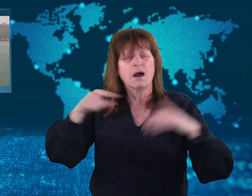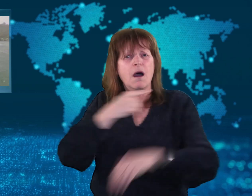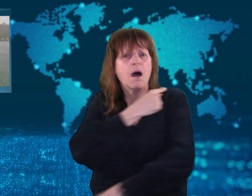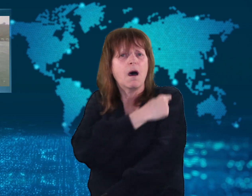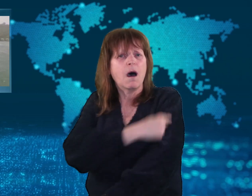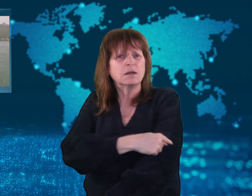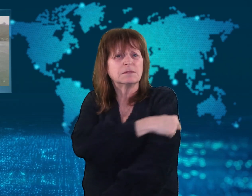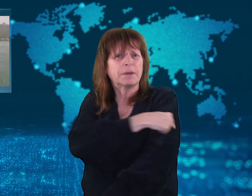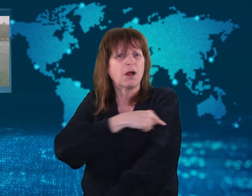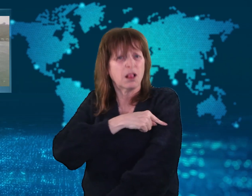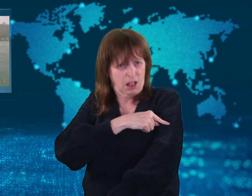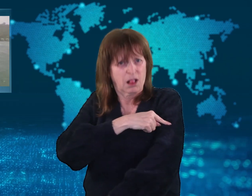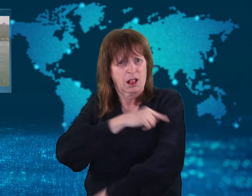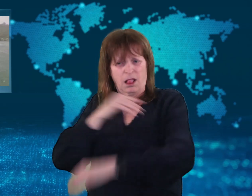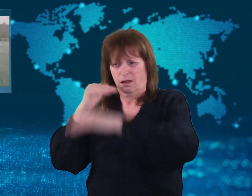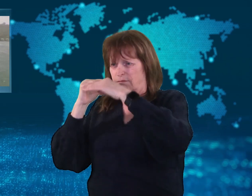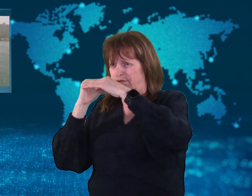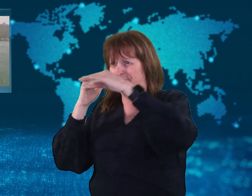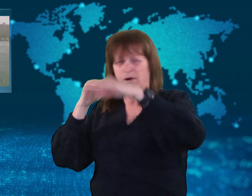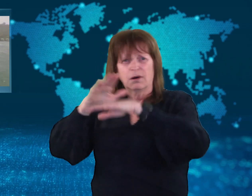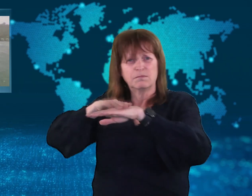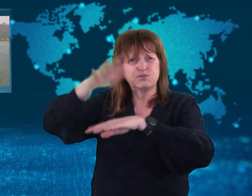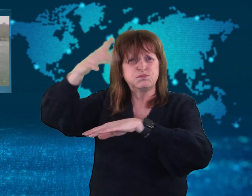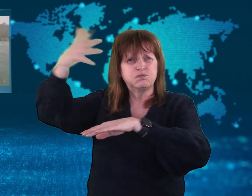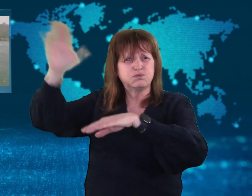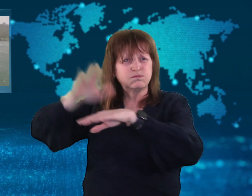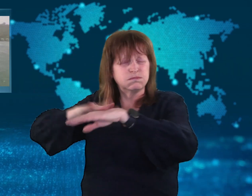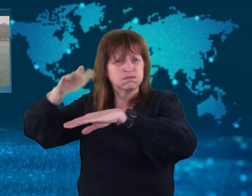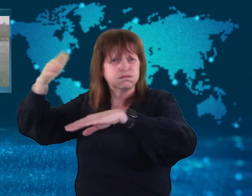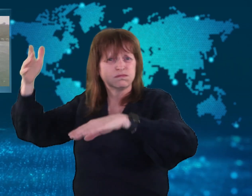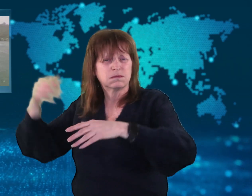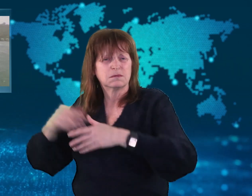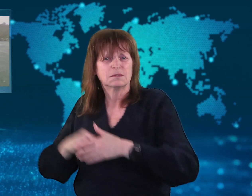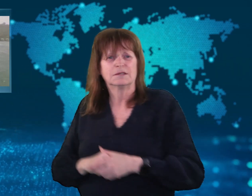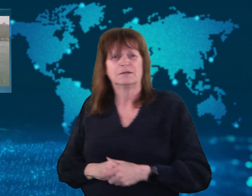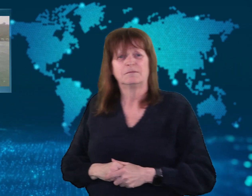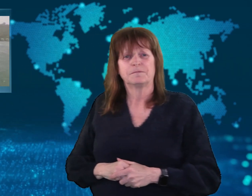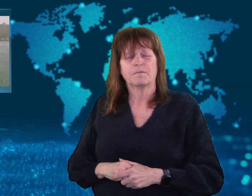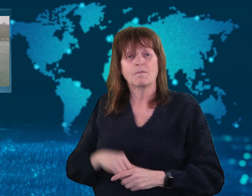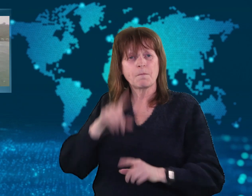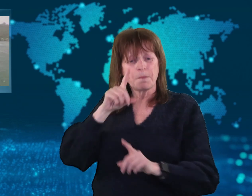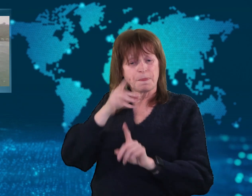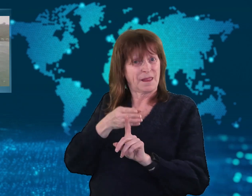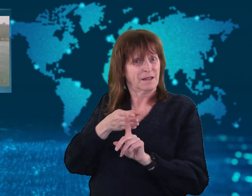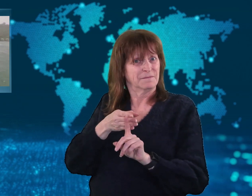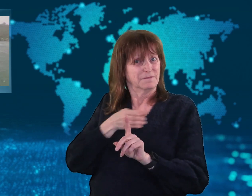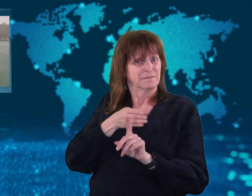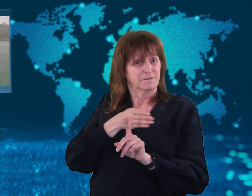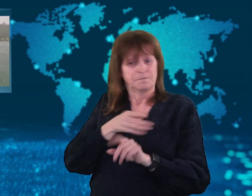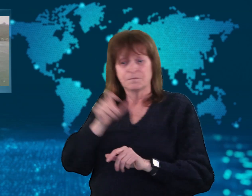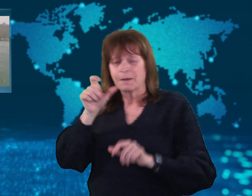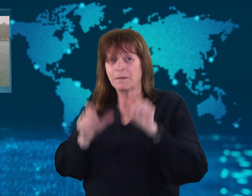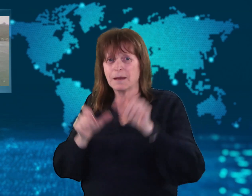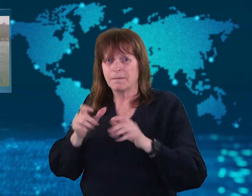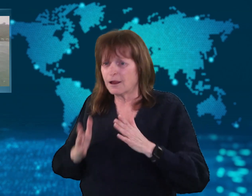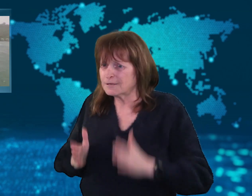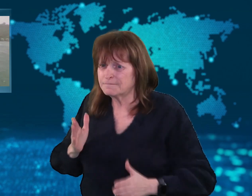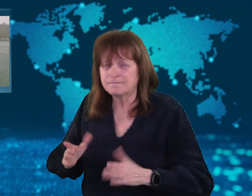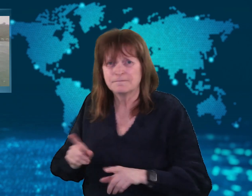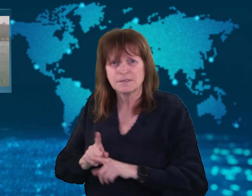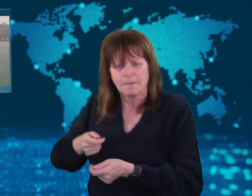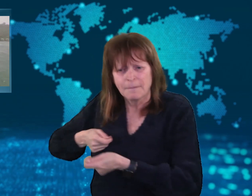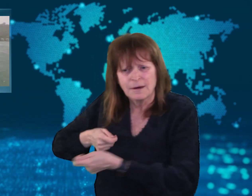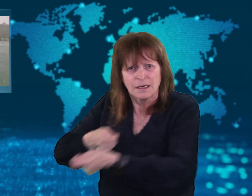and uprooted trees.